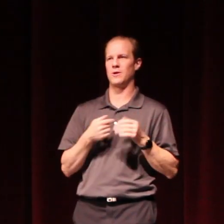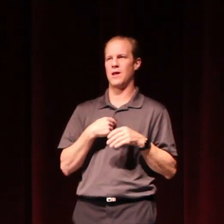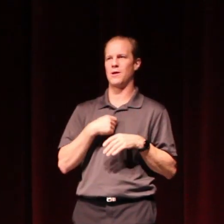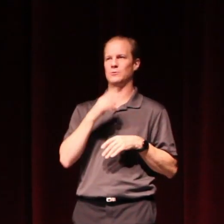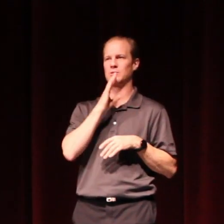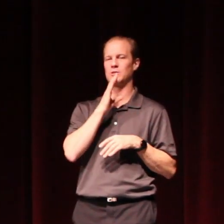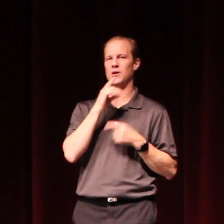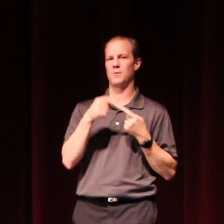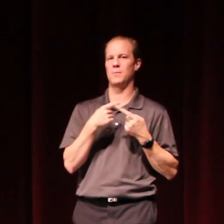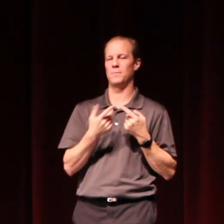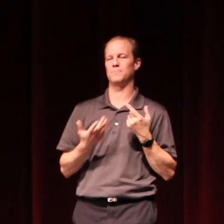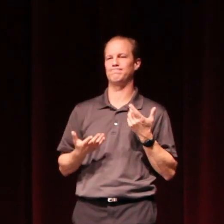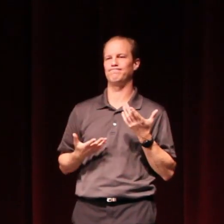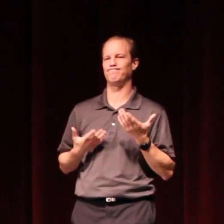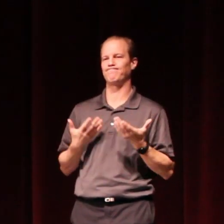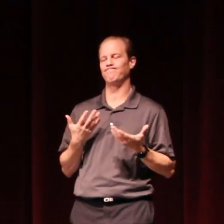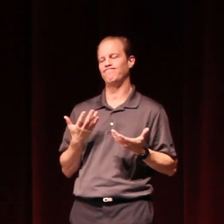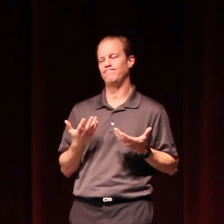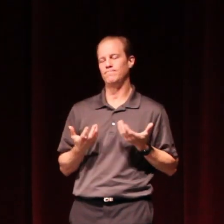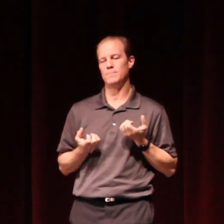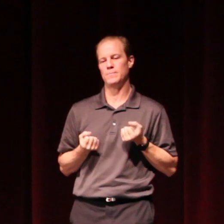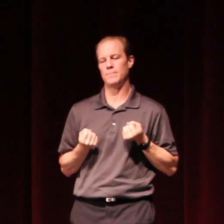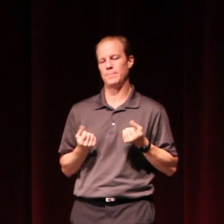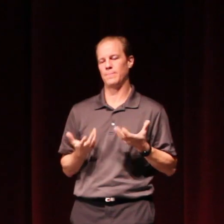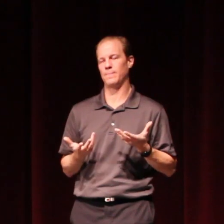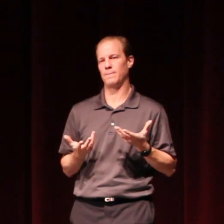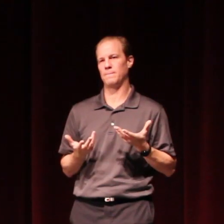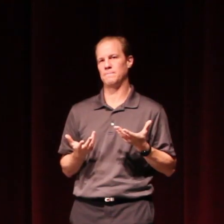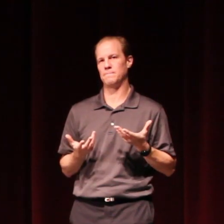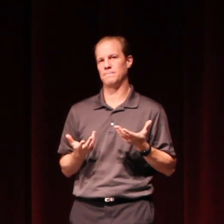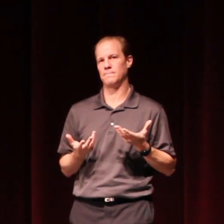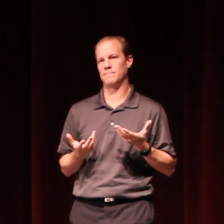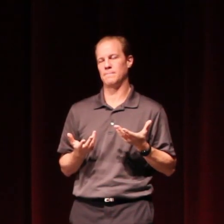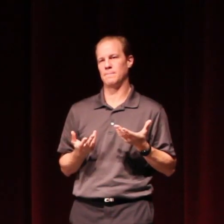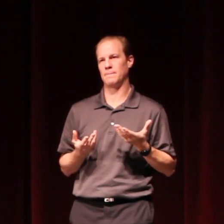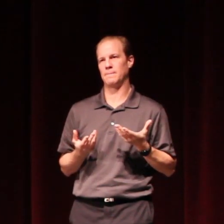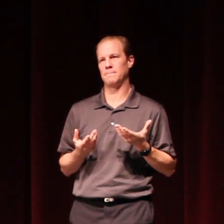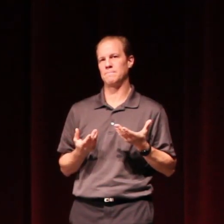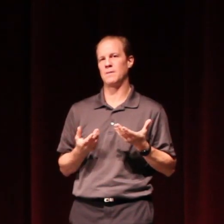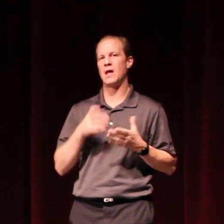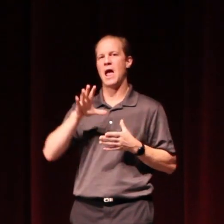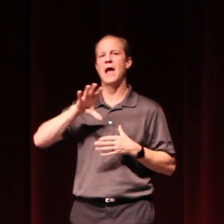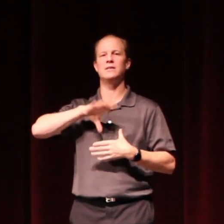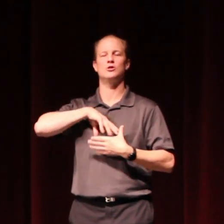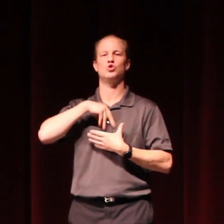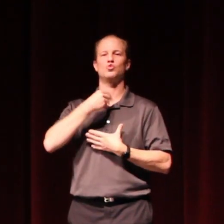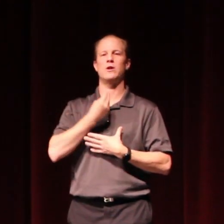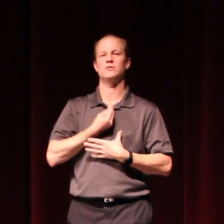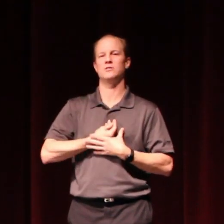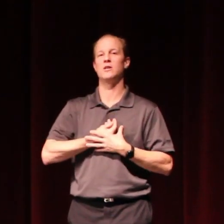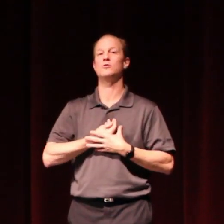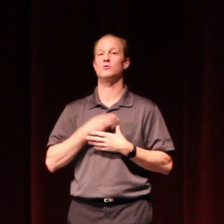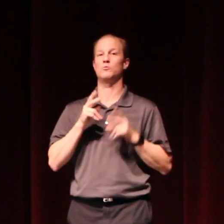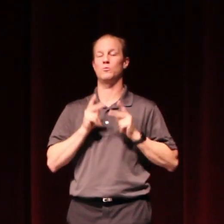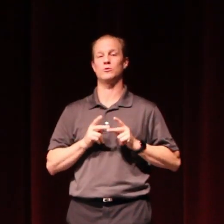about, you know, as a person, as a transgender person I was gonna give a motivational speech